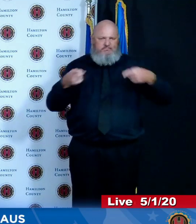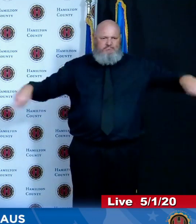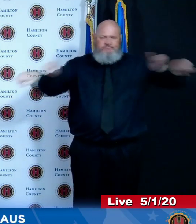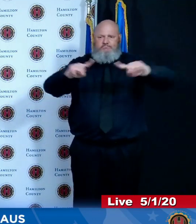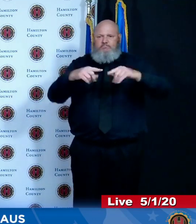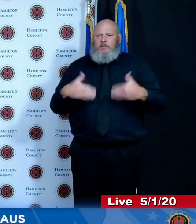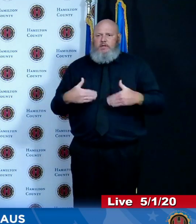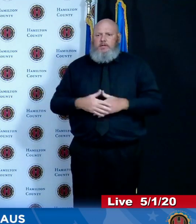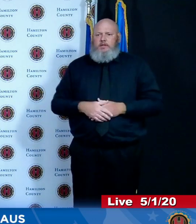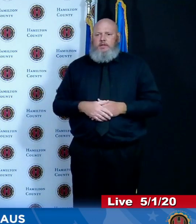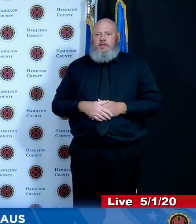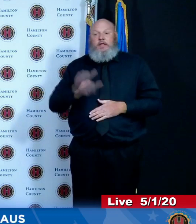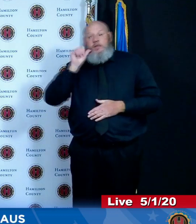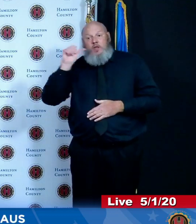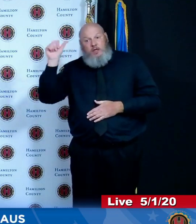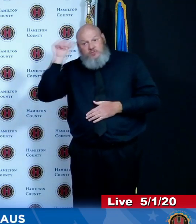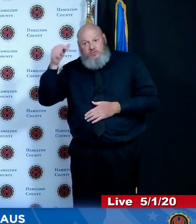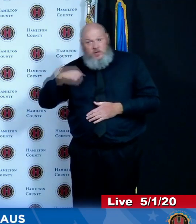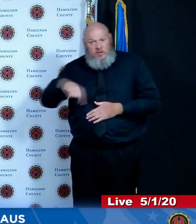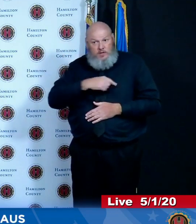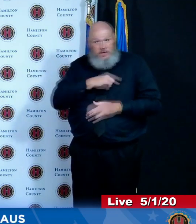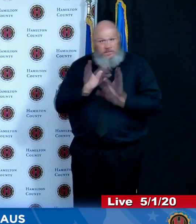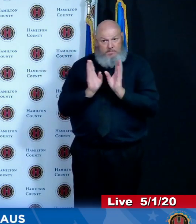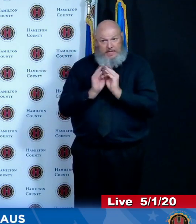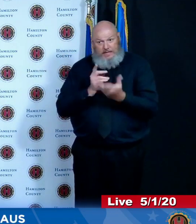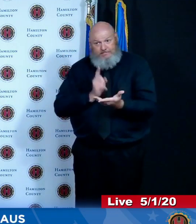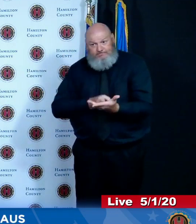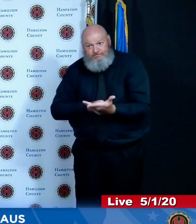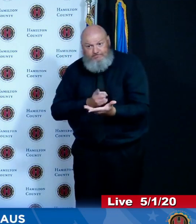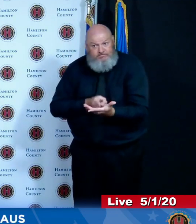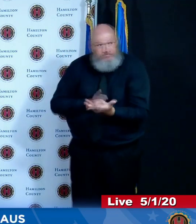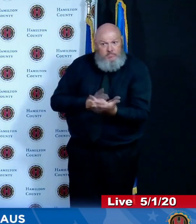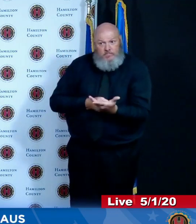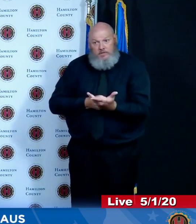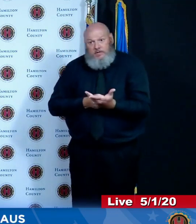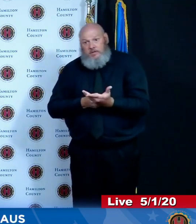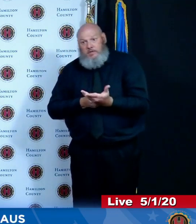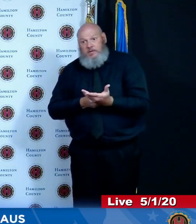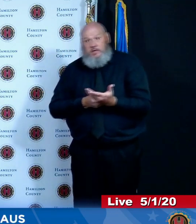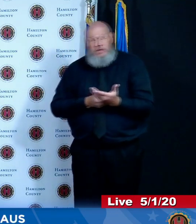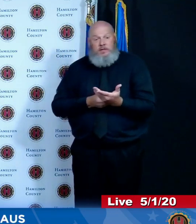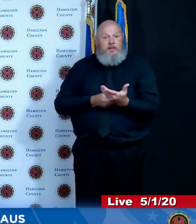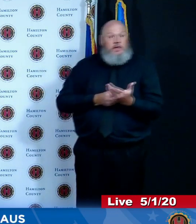stadiums that fund also is going to see a hit because of the sales tax decrease